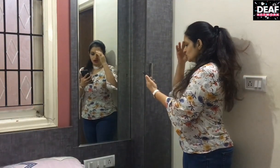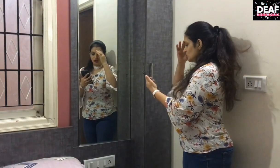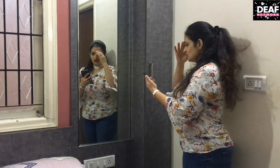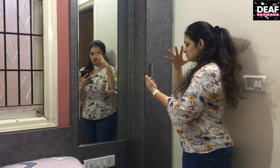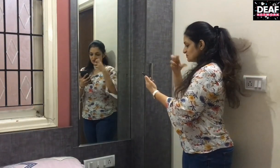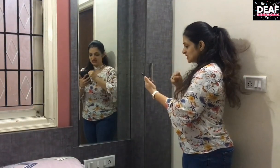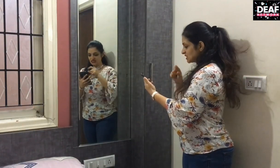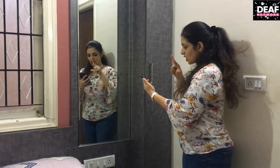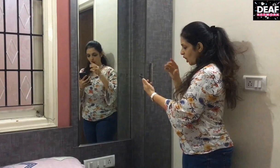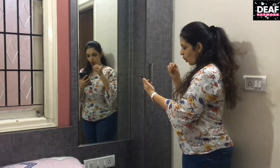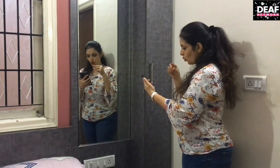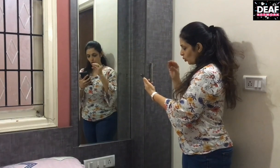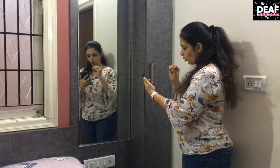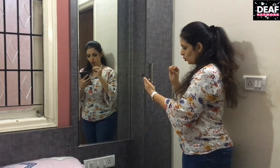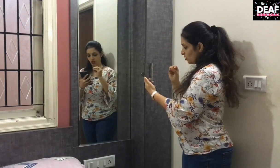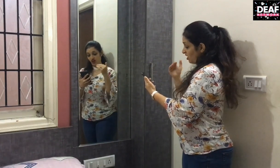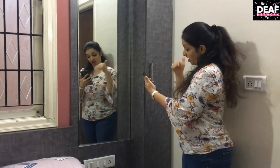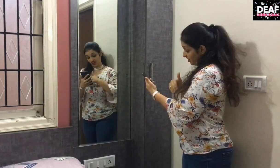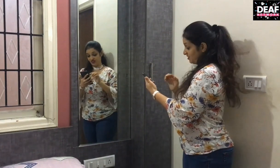Oh, Miss the Apple Logo, Will do again